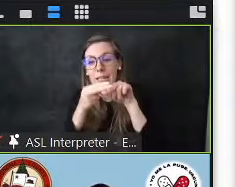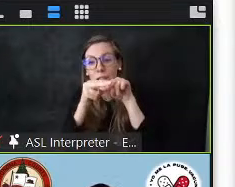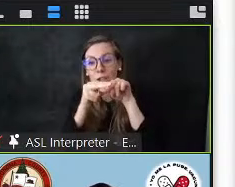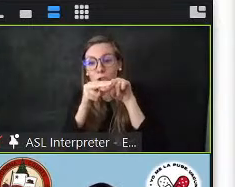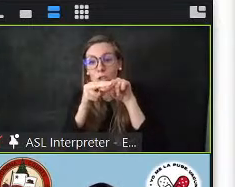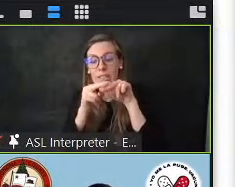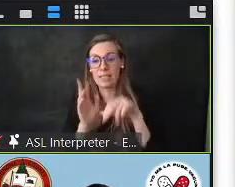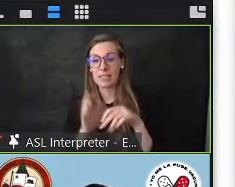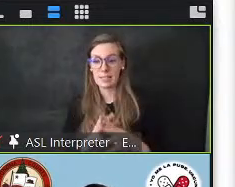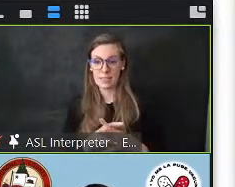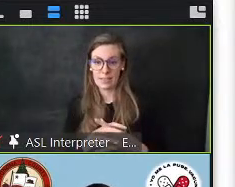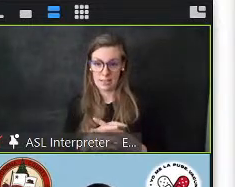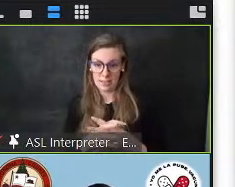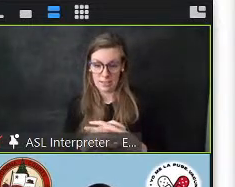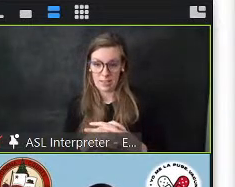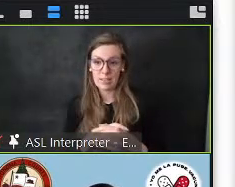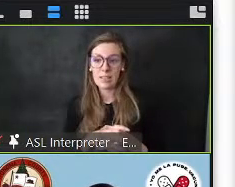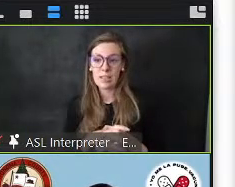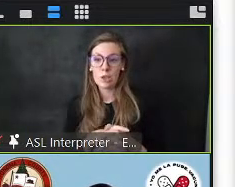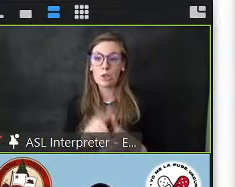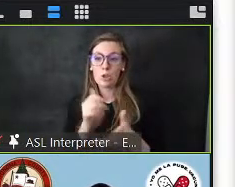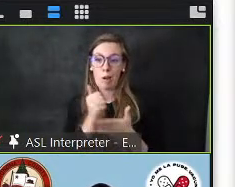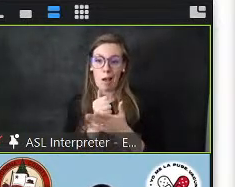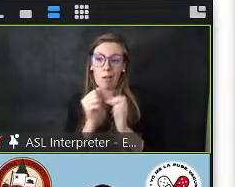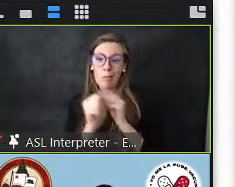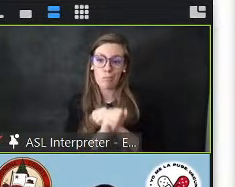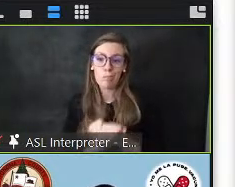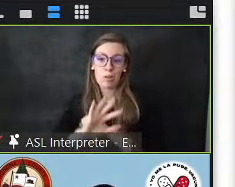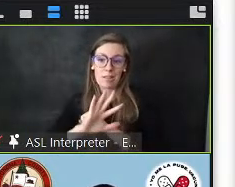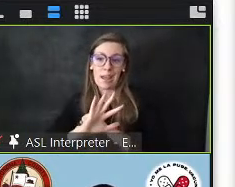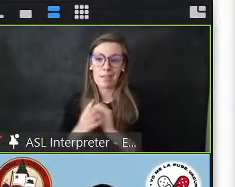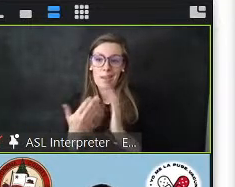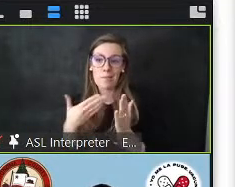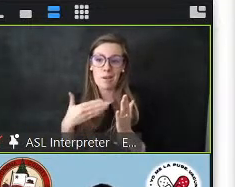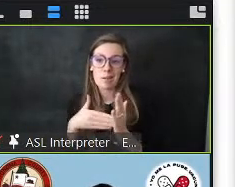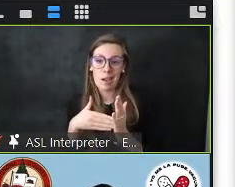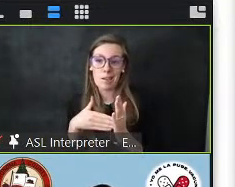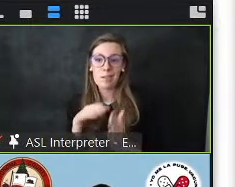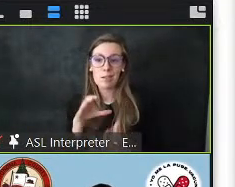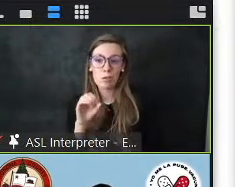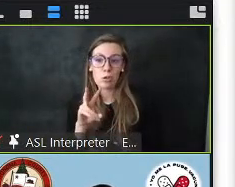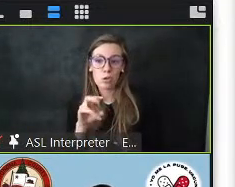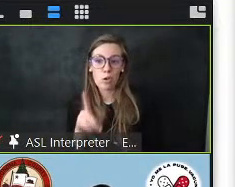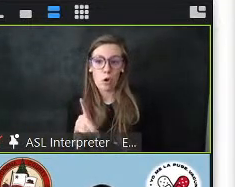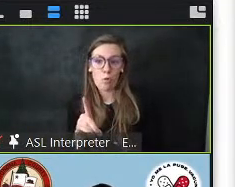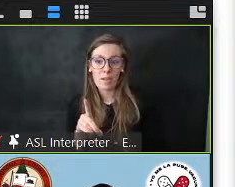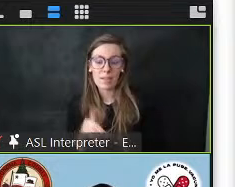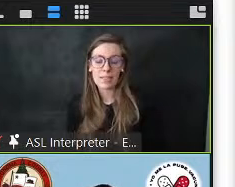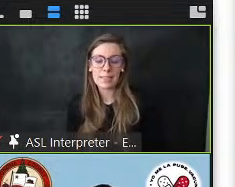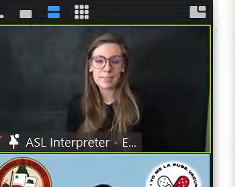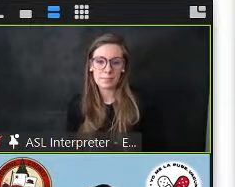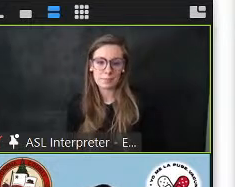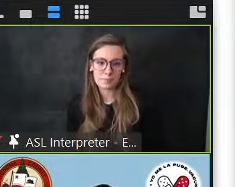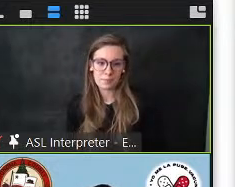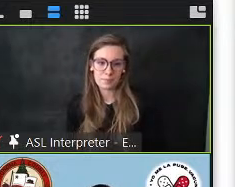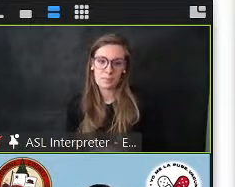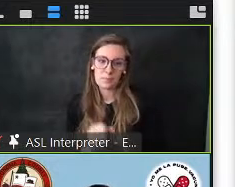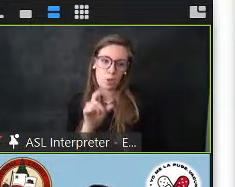the develop antibodies with the third dose with a booster shot.